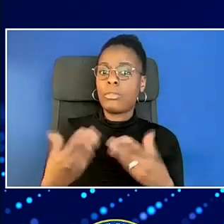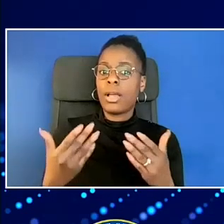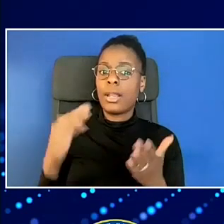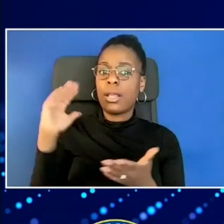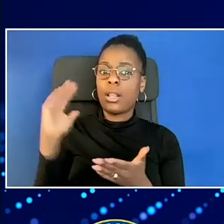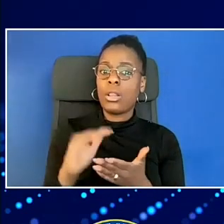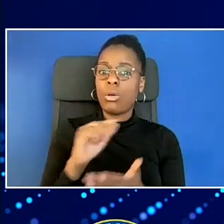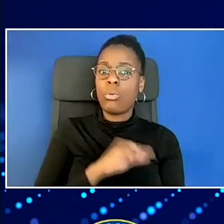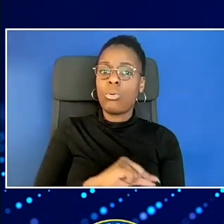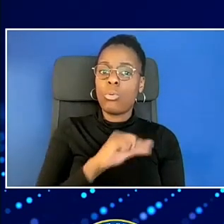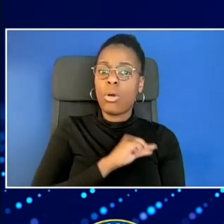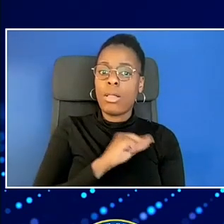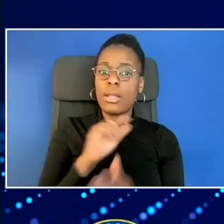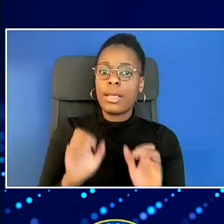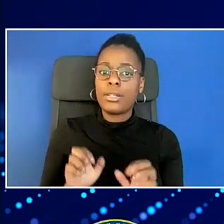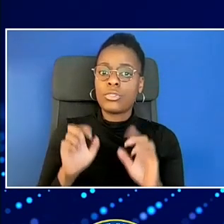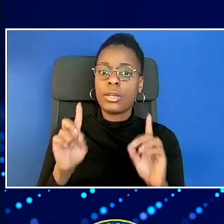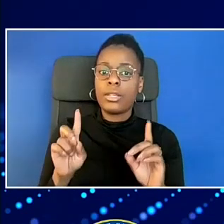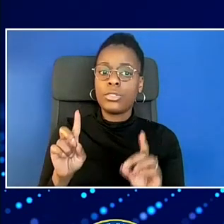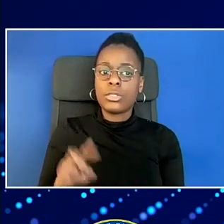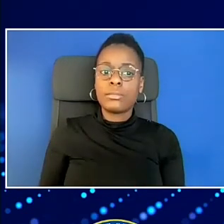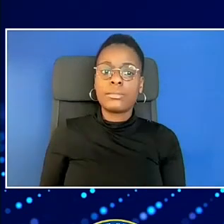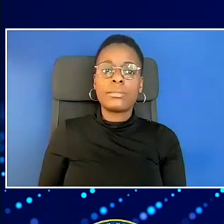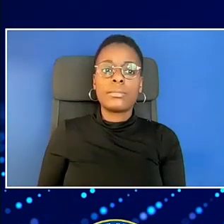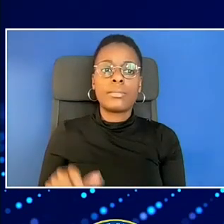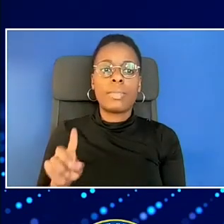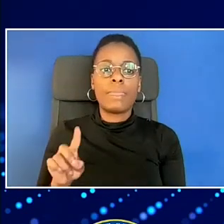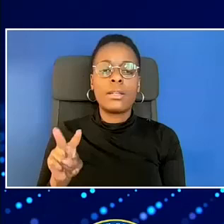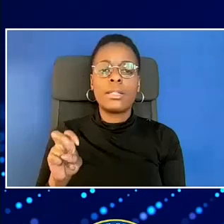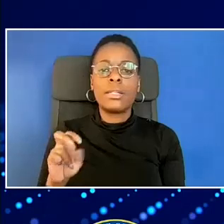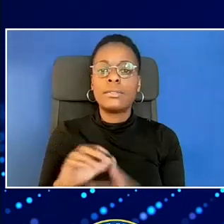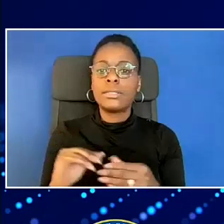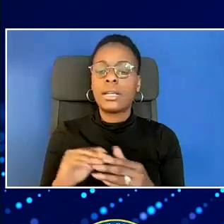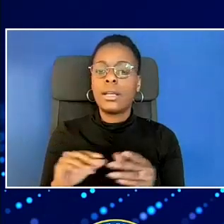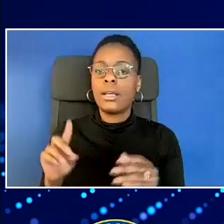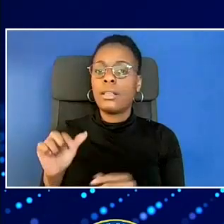So the data is essentially coming directly from NC-SARA.